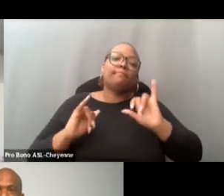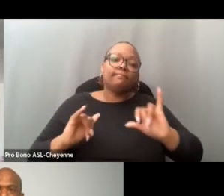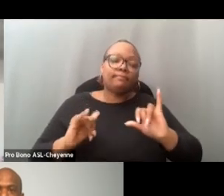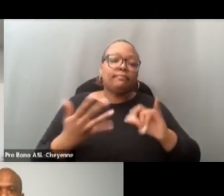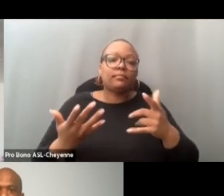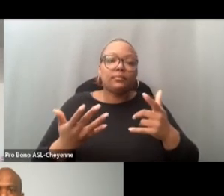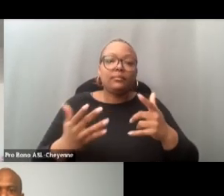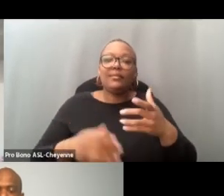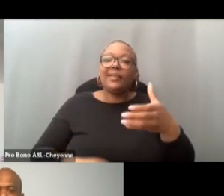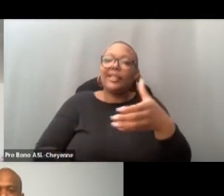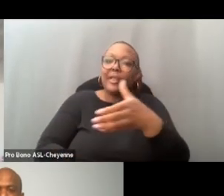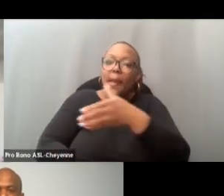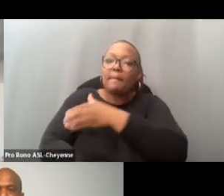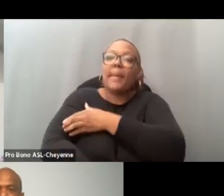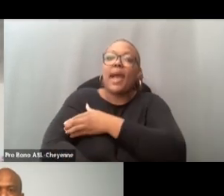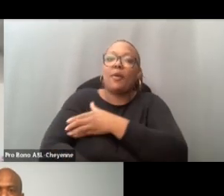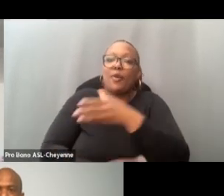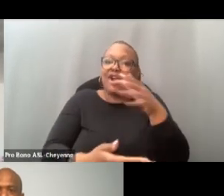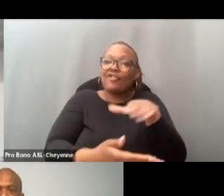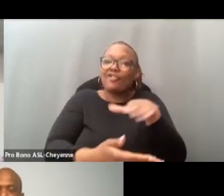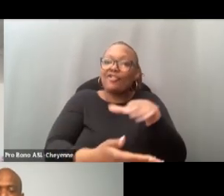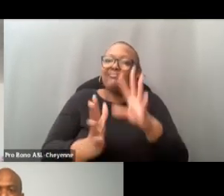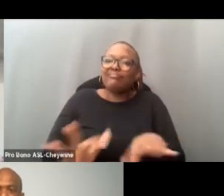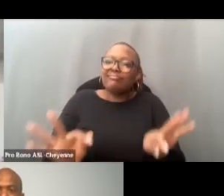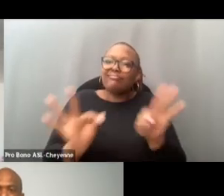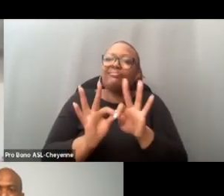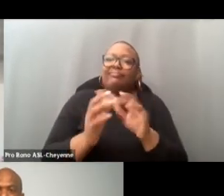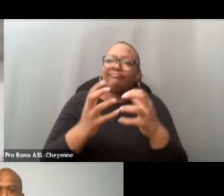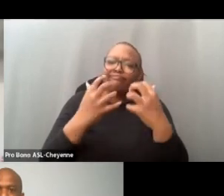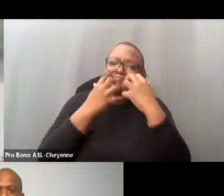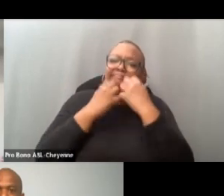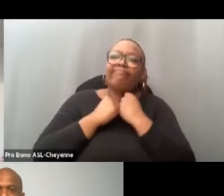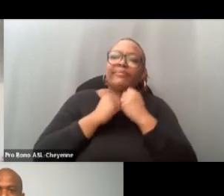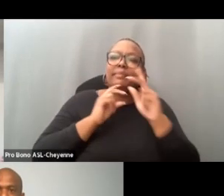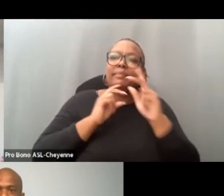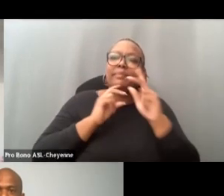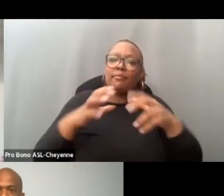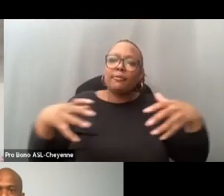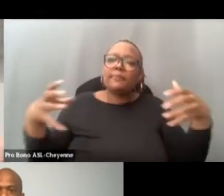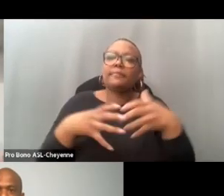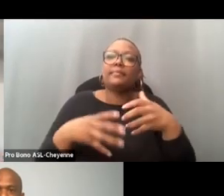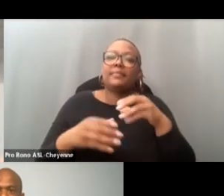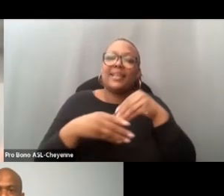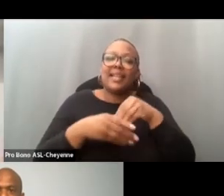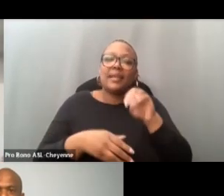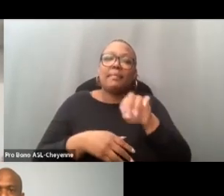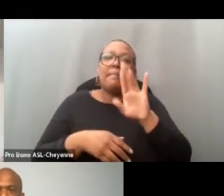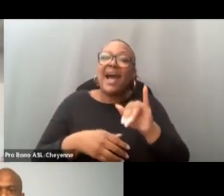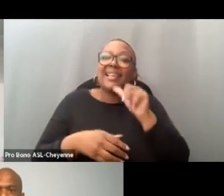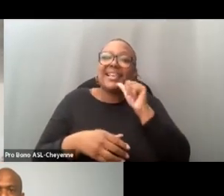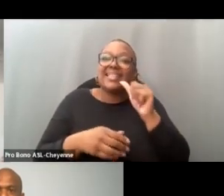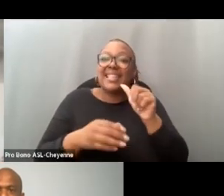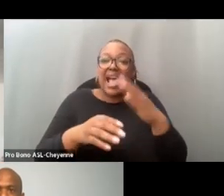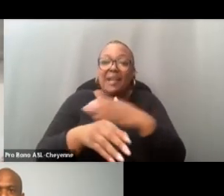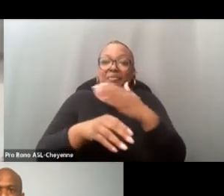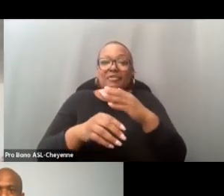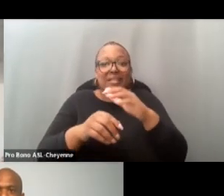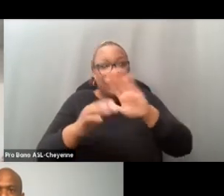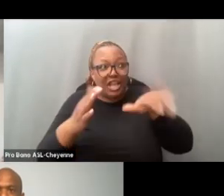the power of music to bring people together in Mali. And it won't be music everywhere. It's not a one-size-fits-all.